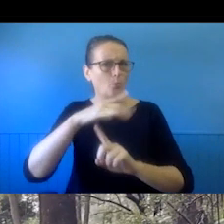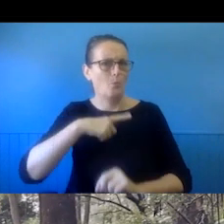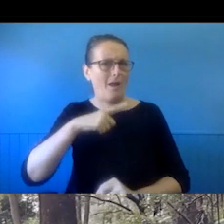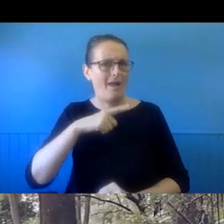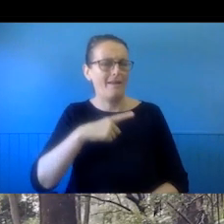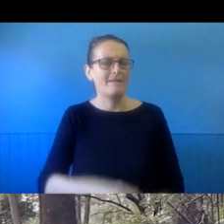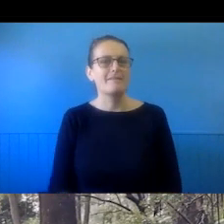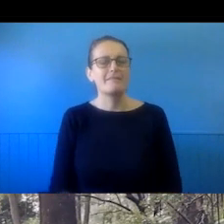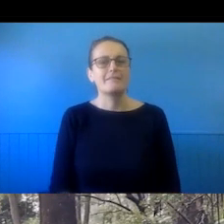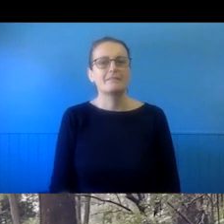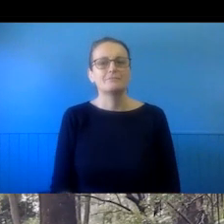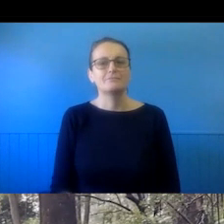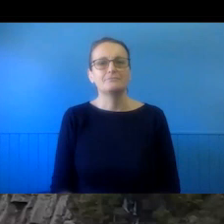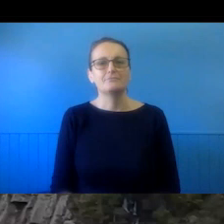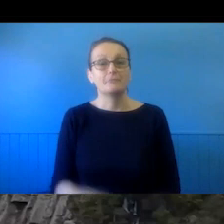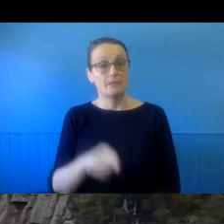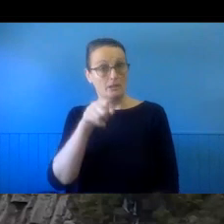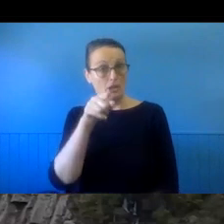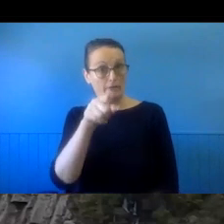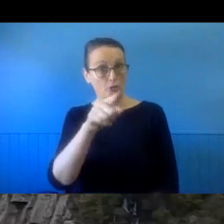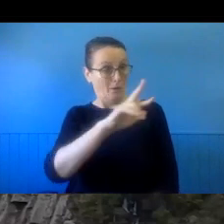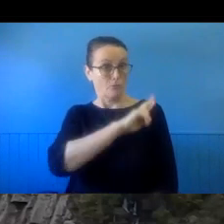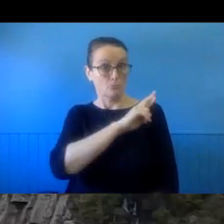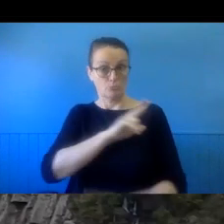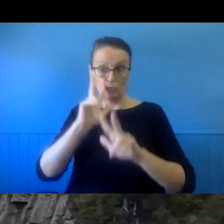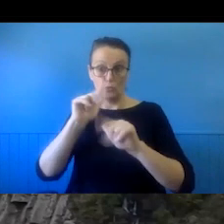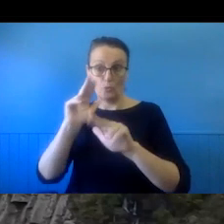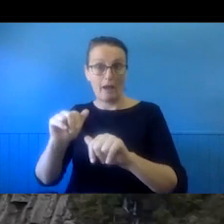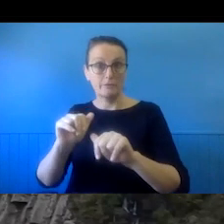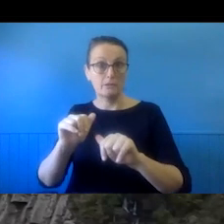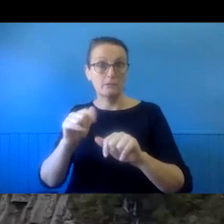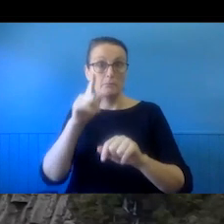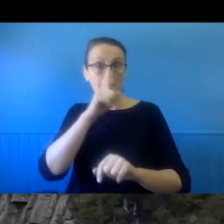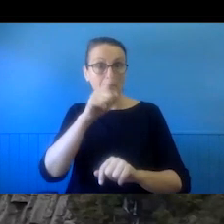you are responsible for people, they'll be looking to you for